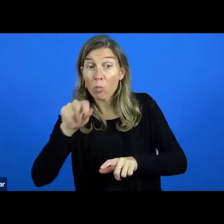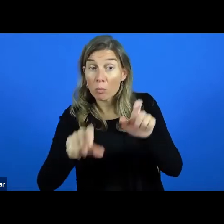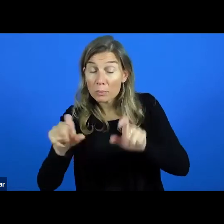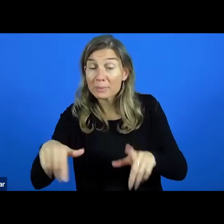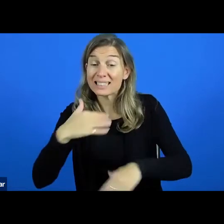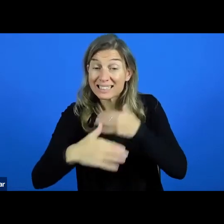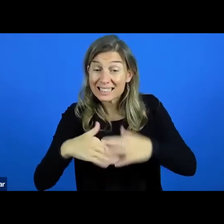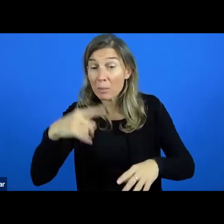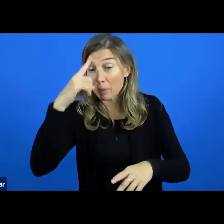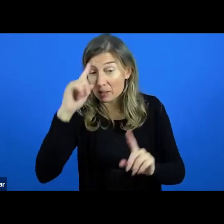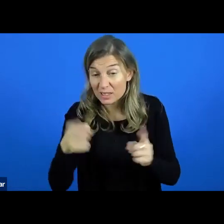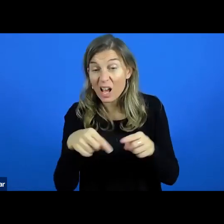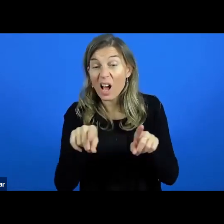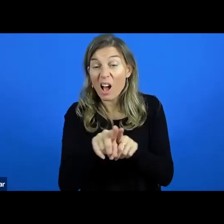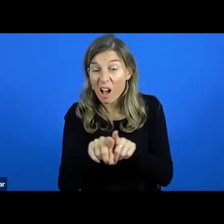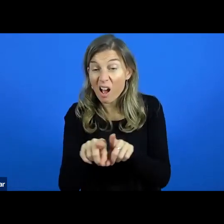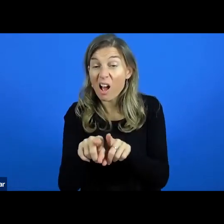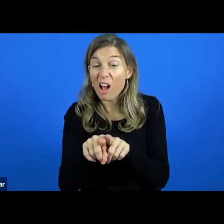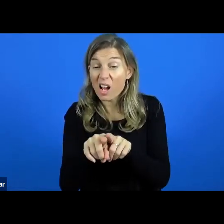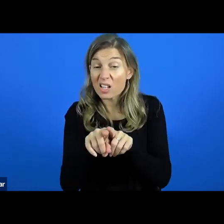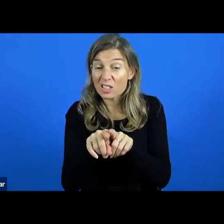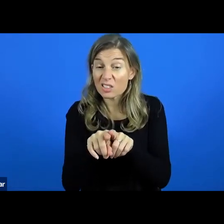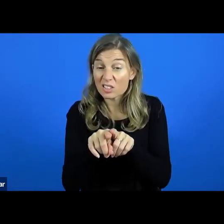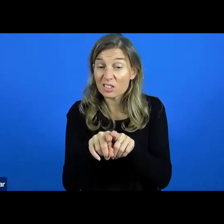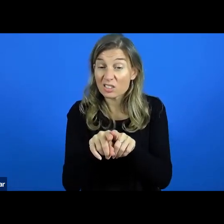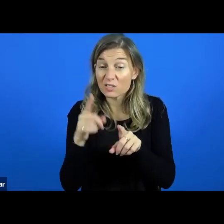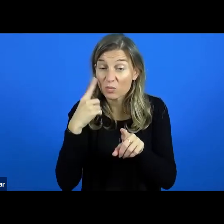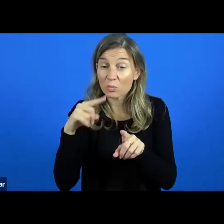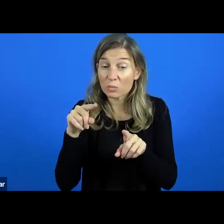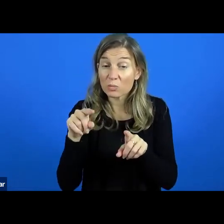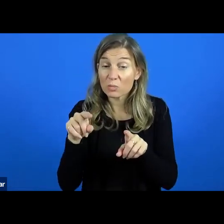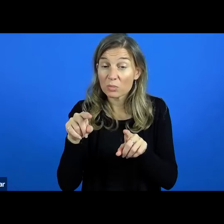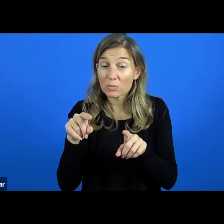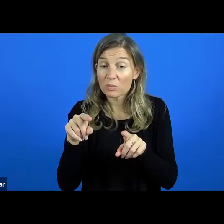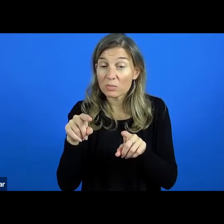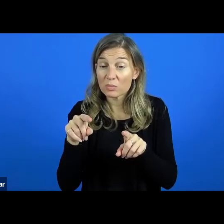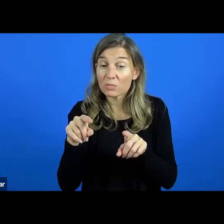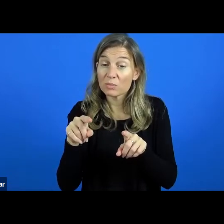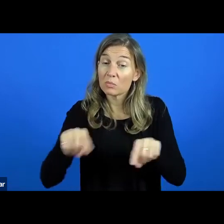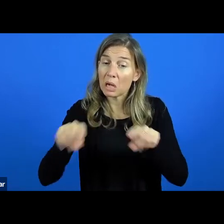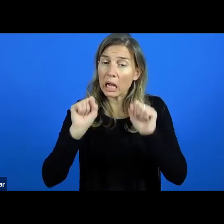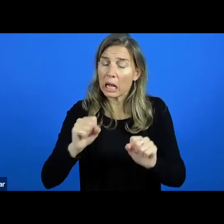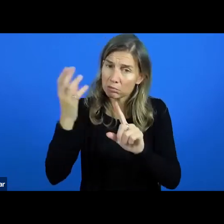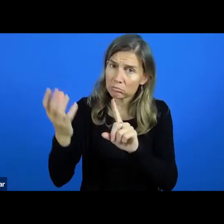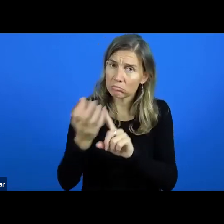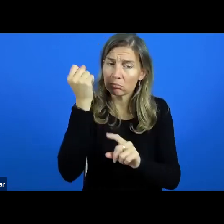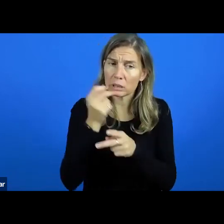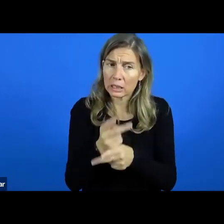and children deprived of parental care. We were asking if you can fund institutions with EU funds